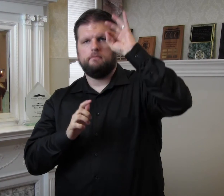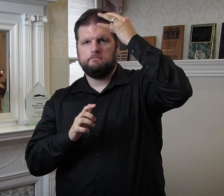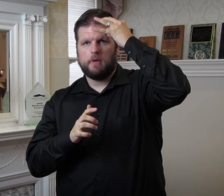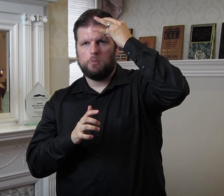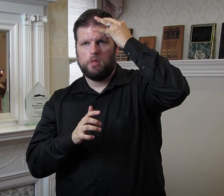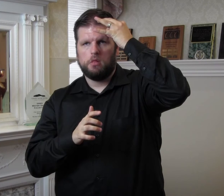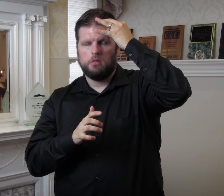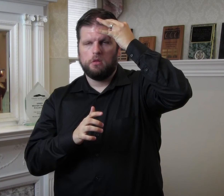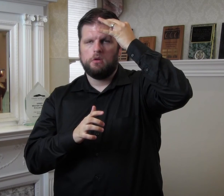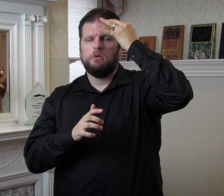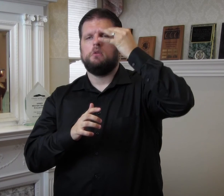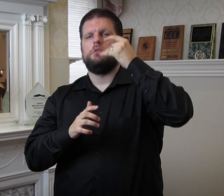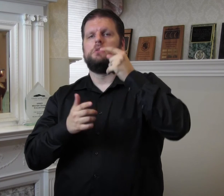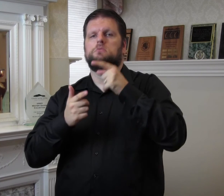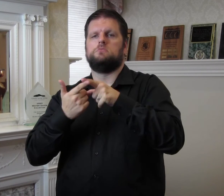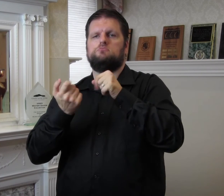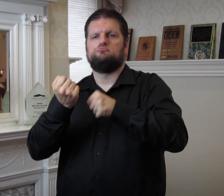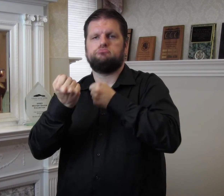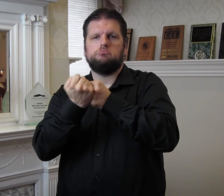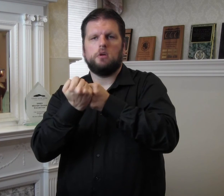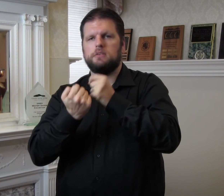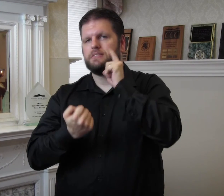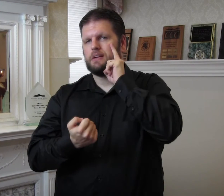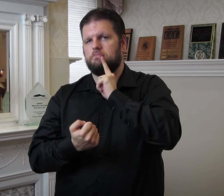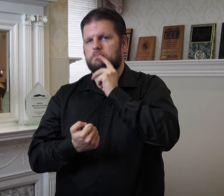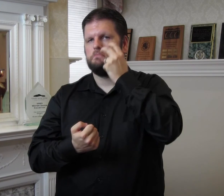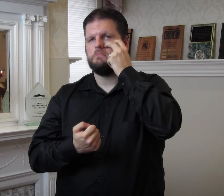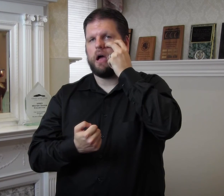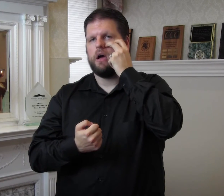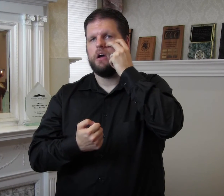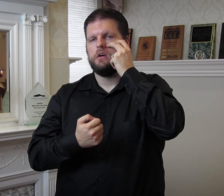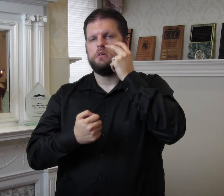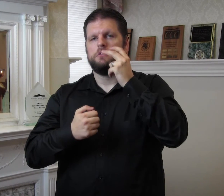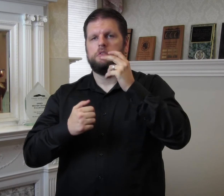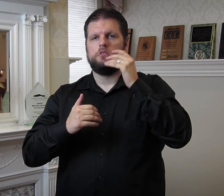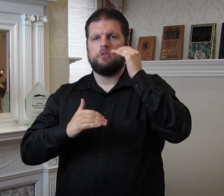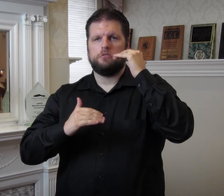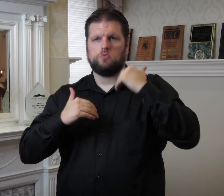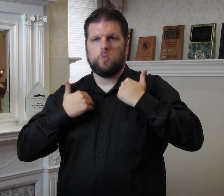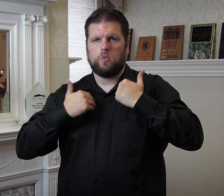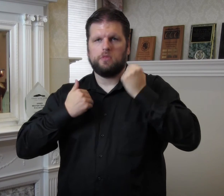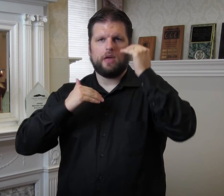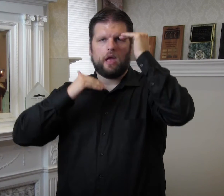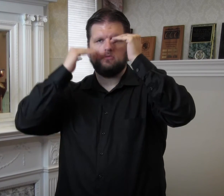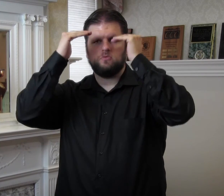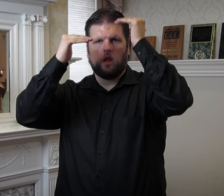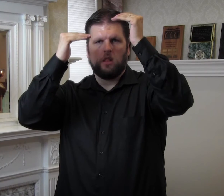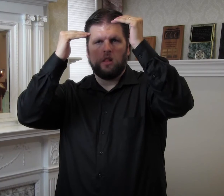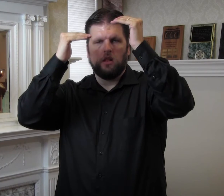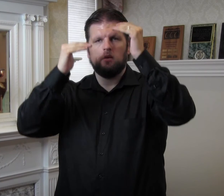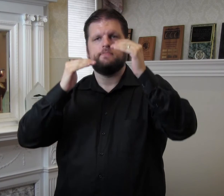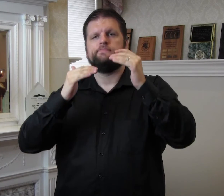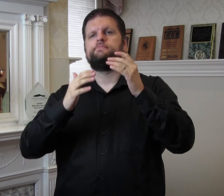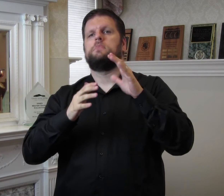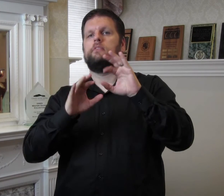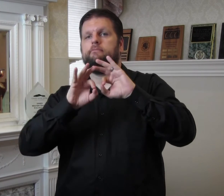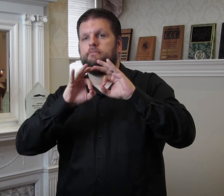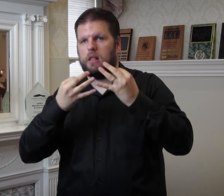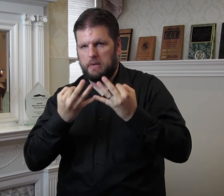from the federal government to support individuals, who are deafblind from youth to adults,